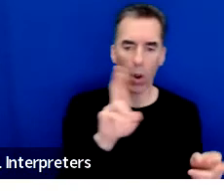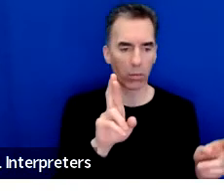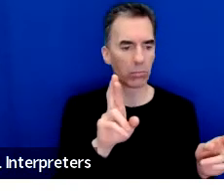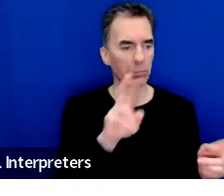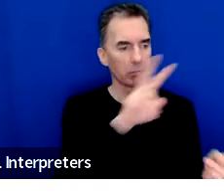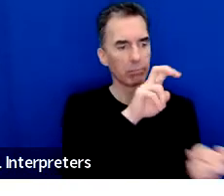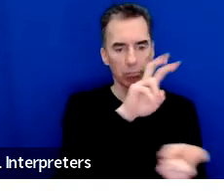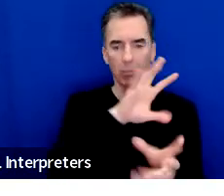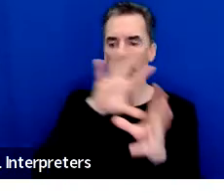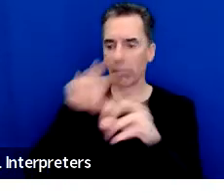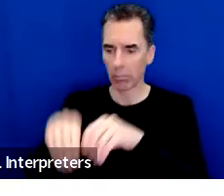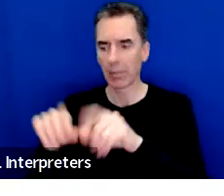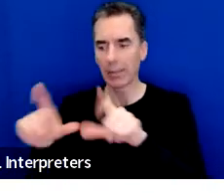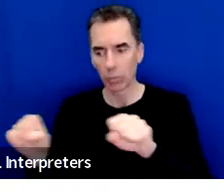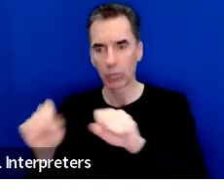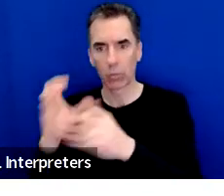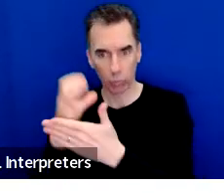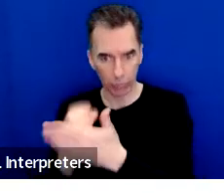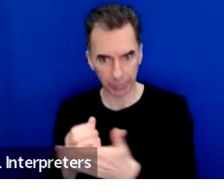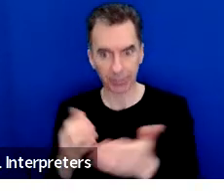Then Sam Memrise will present about Biblio